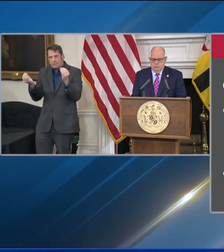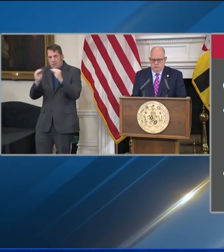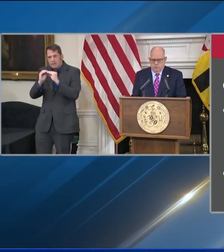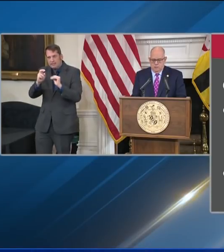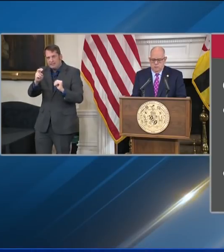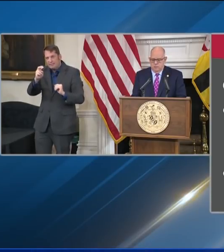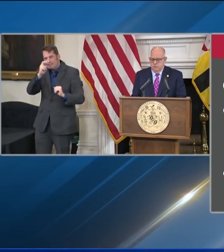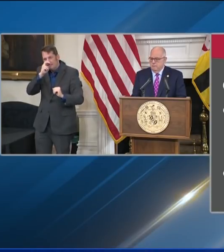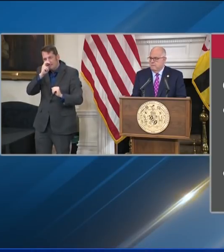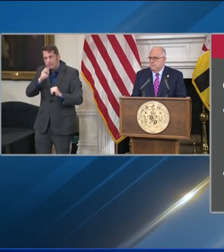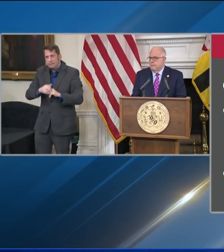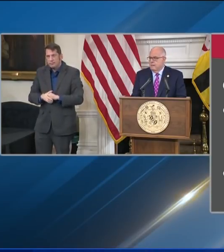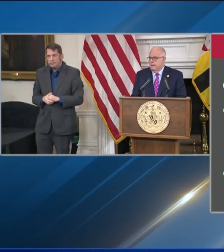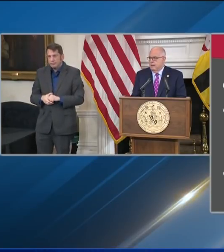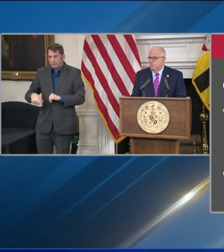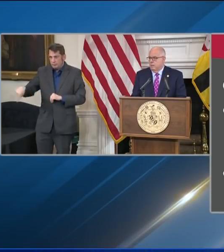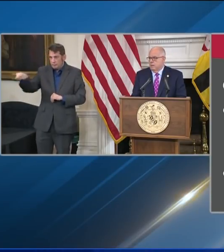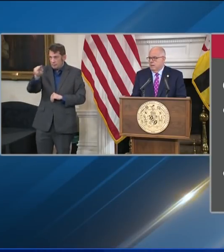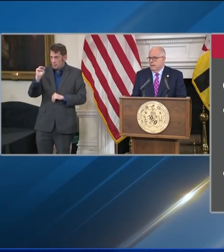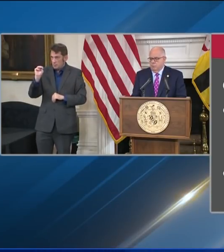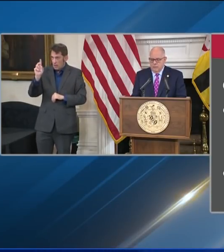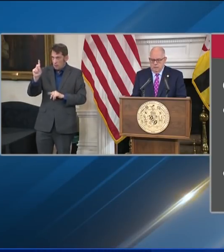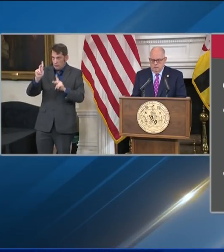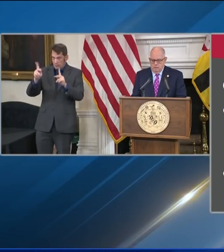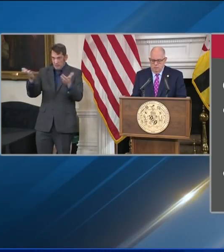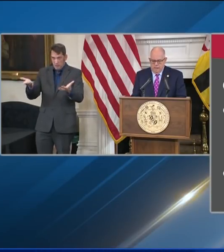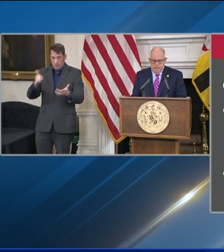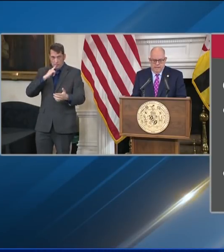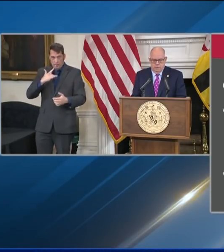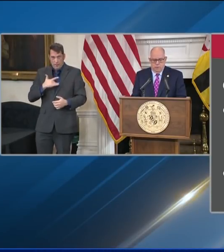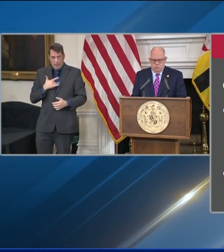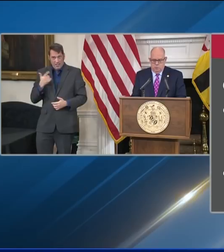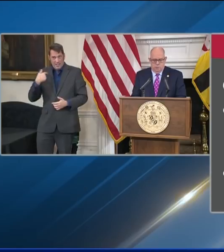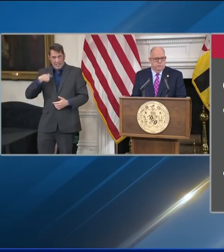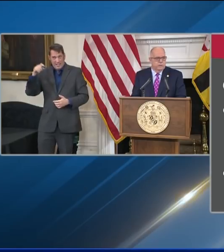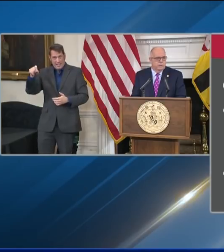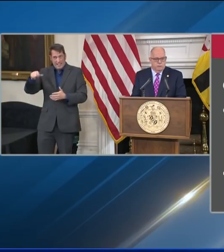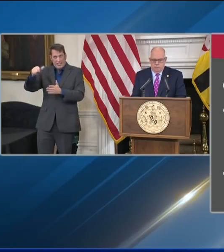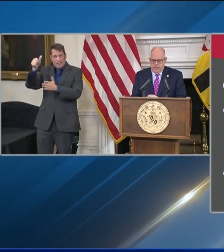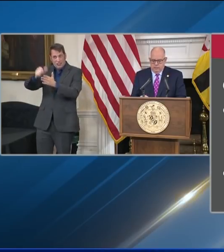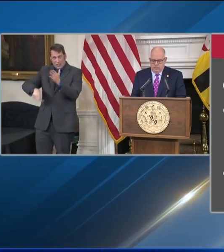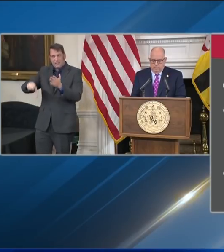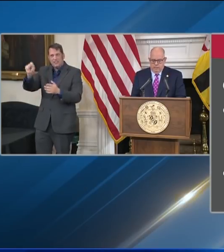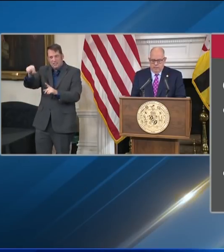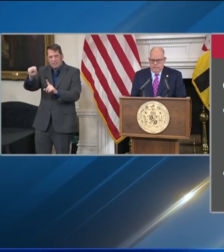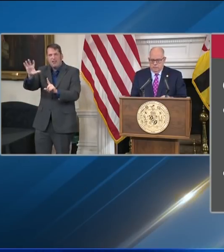WE DO NOT WANT MARYLANDERS TO PUT OFF LIFE-SAVING TREATMENTS OR SURGERIES.